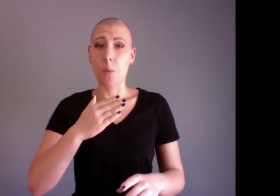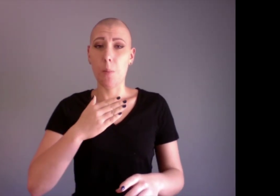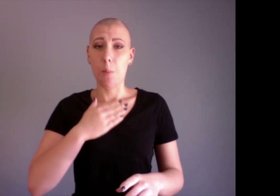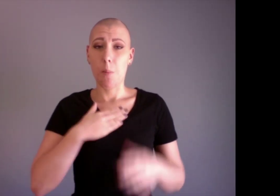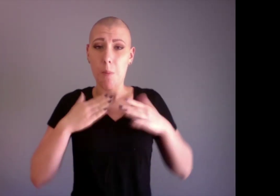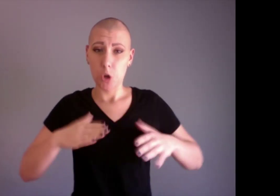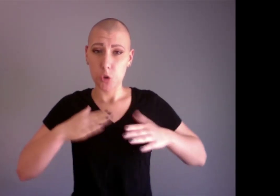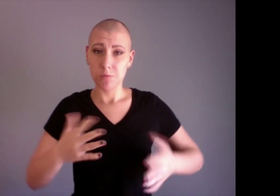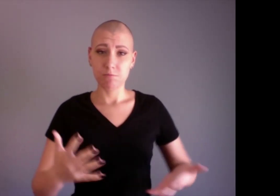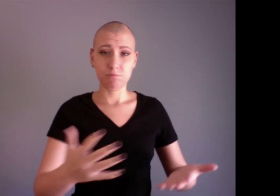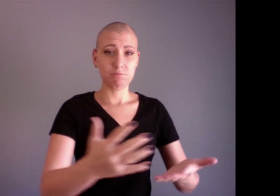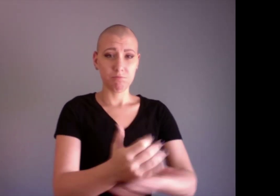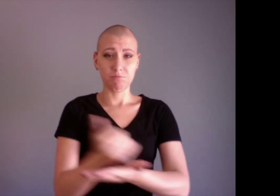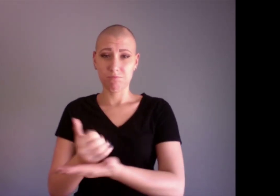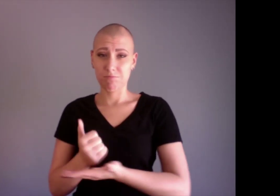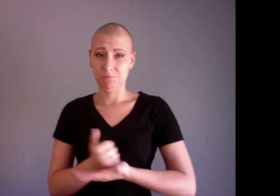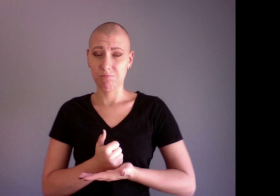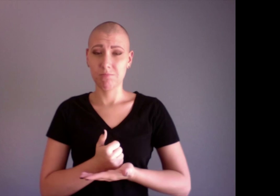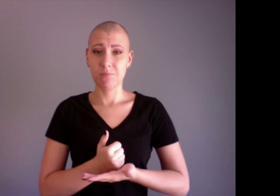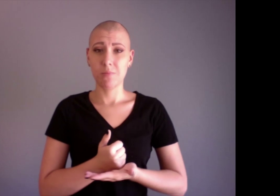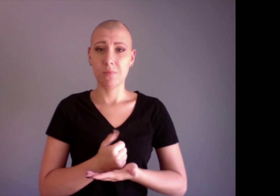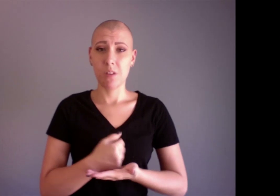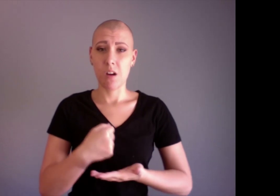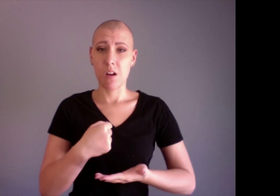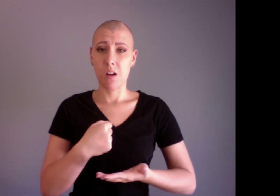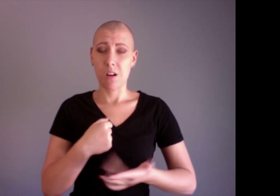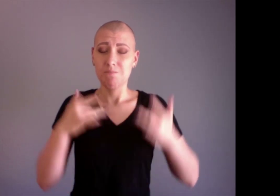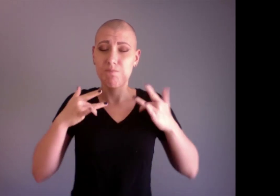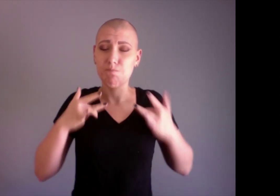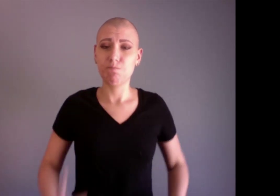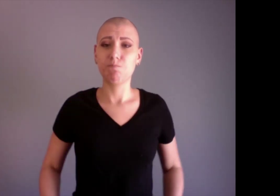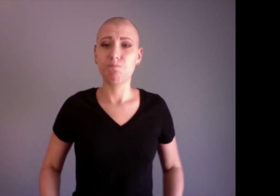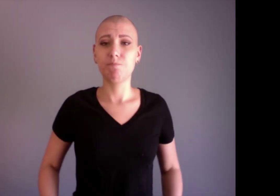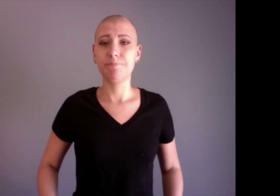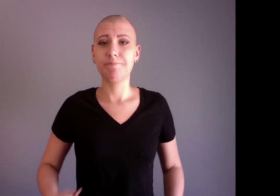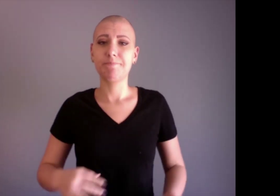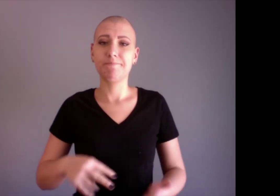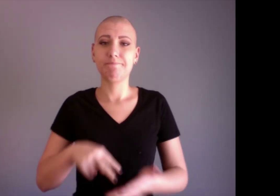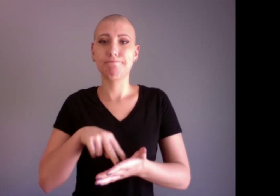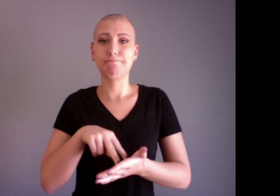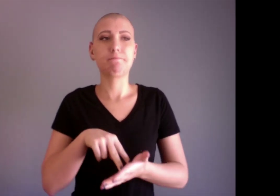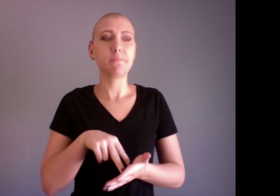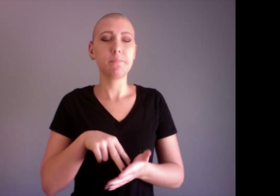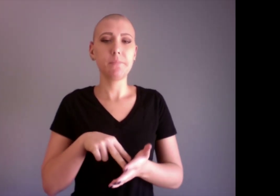My clothes were confiscated and I stood naked